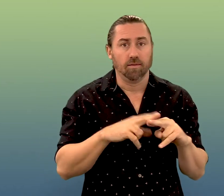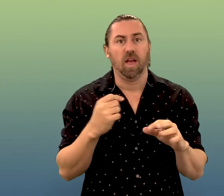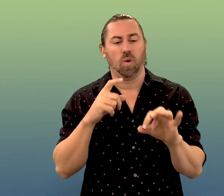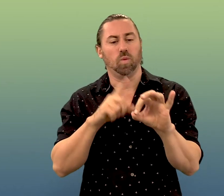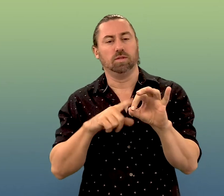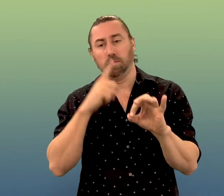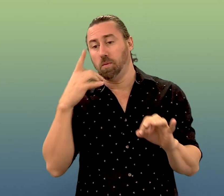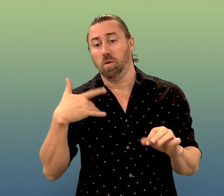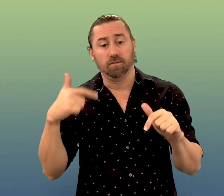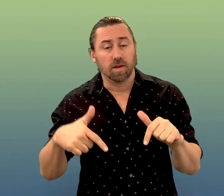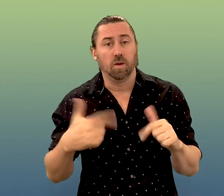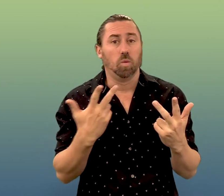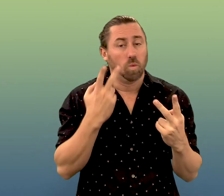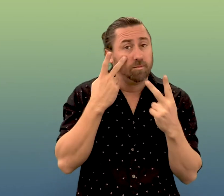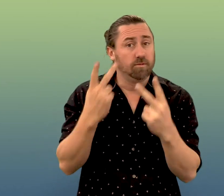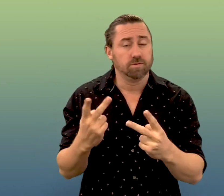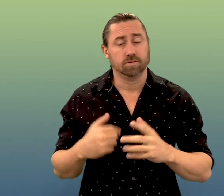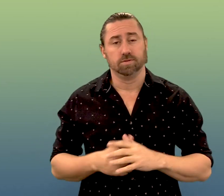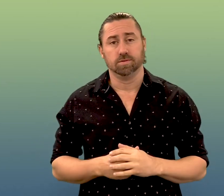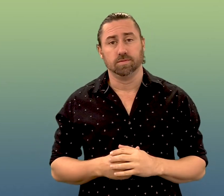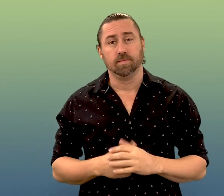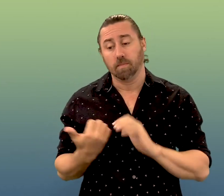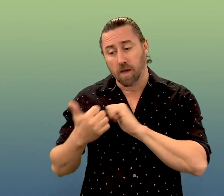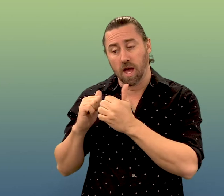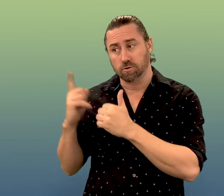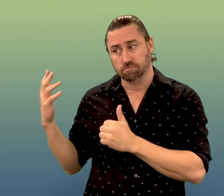our people and Queensland residents and visitors.